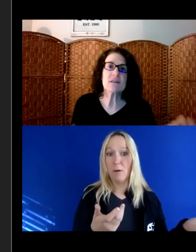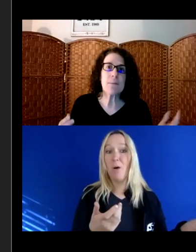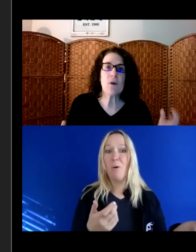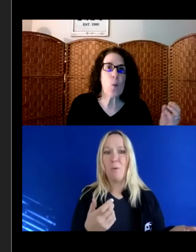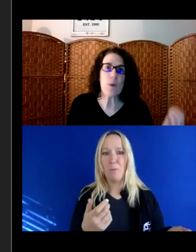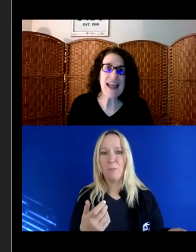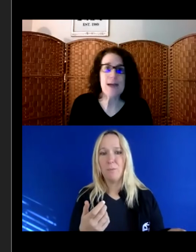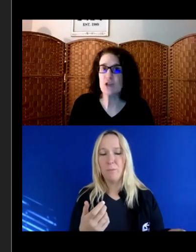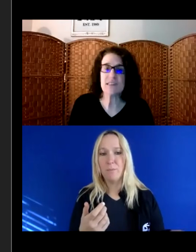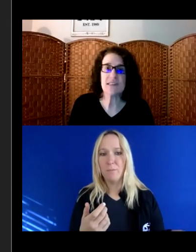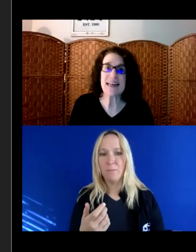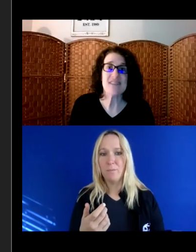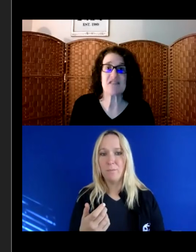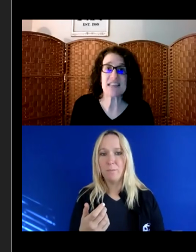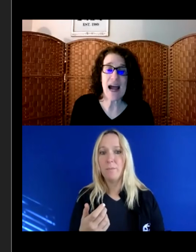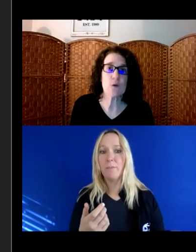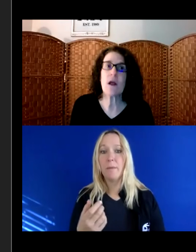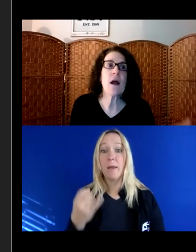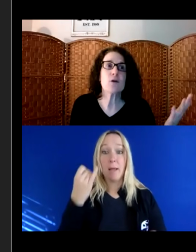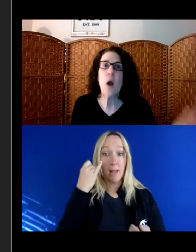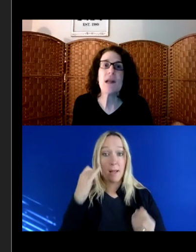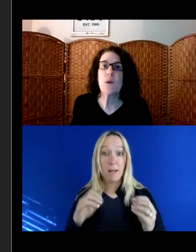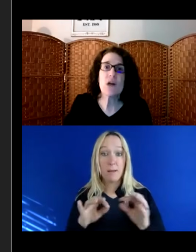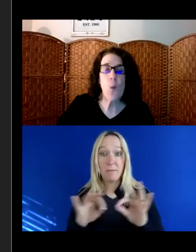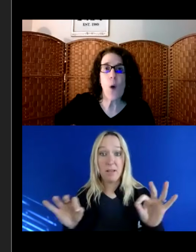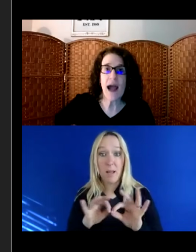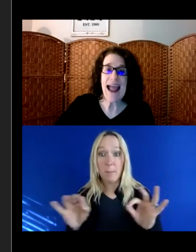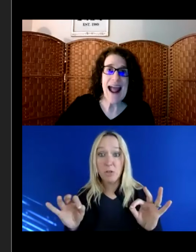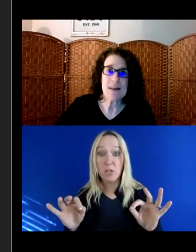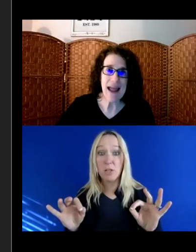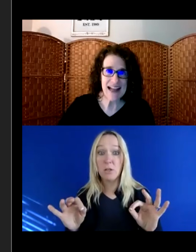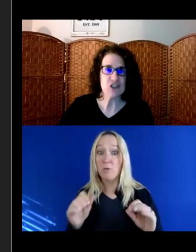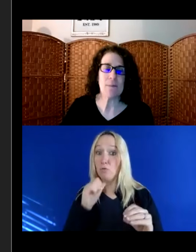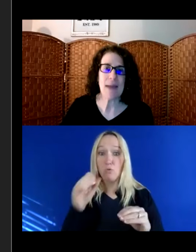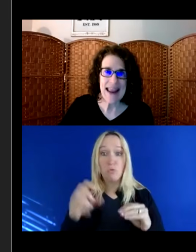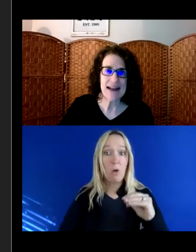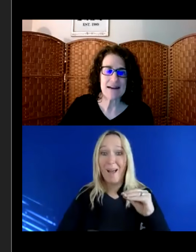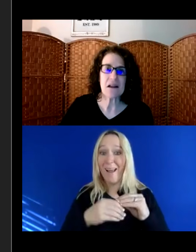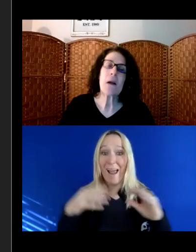when the captions didn't have sound, nobody would know why I had a package in my hand.